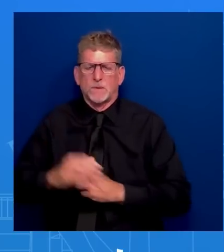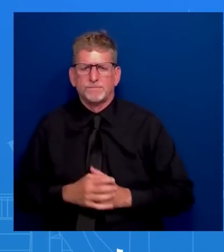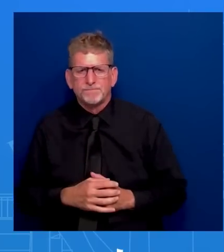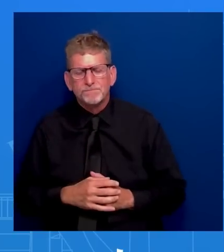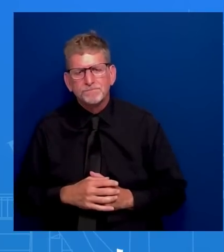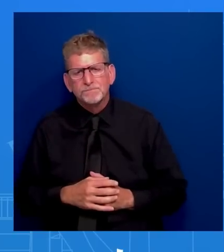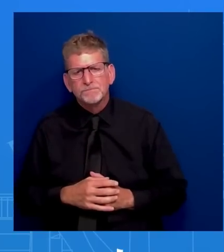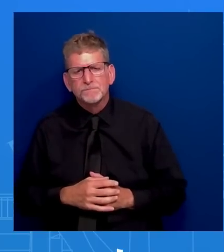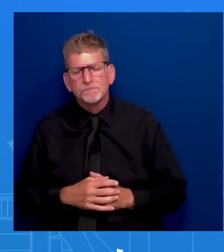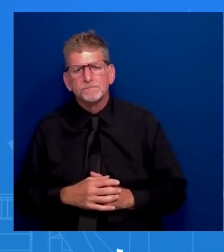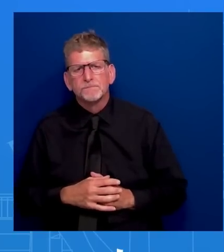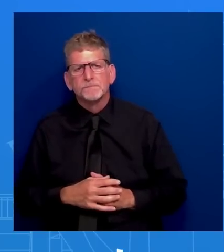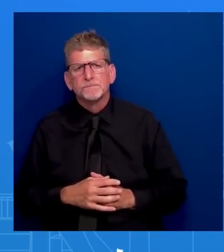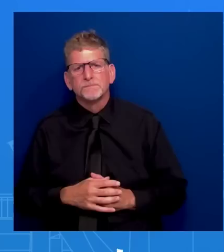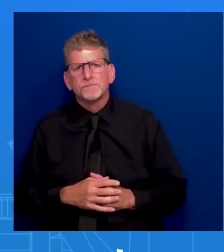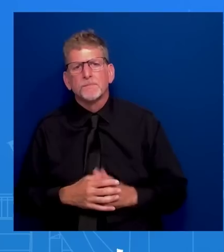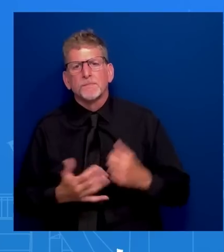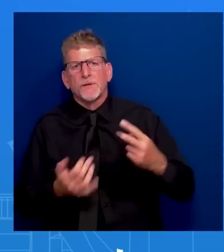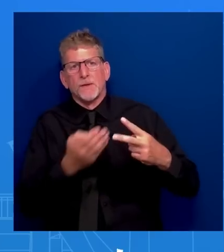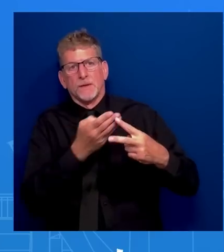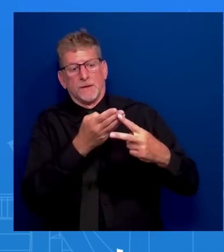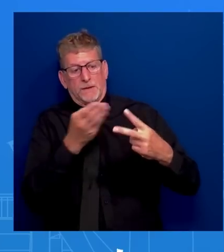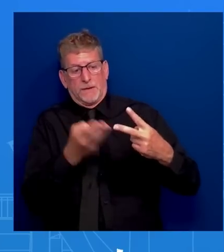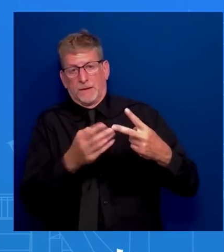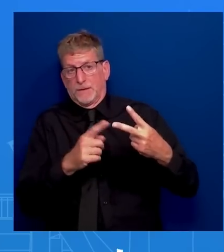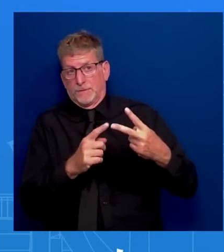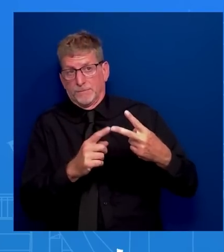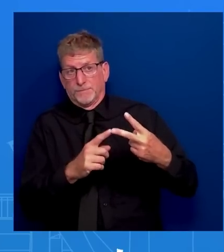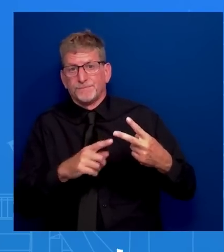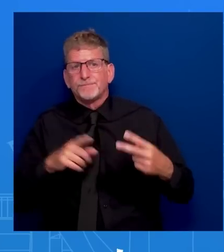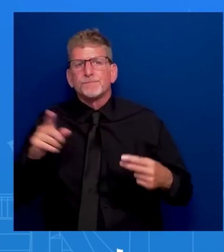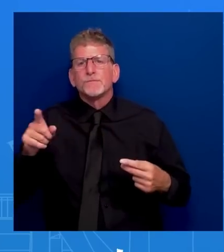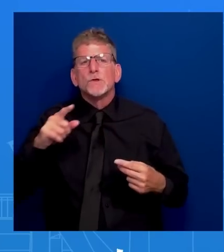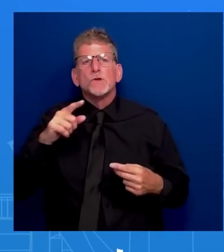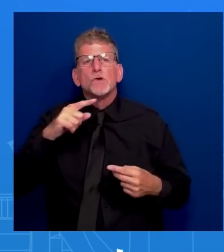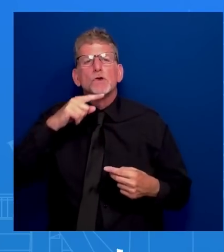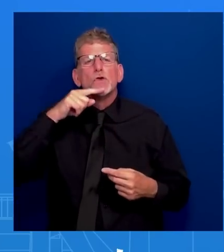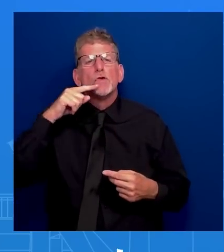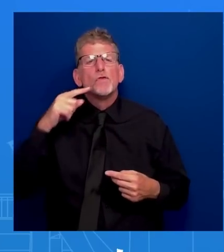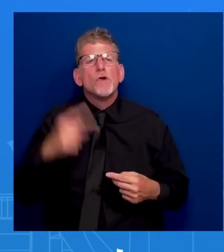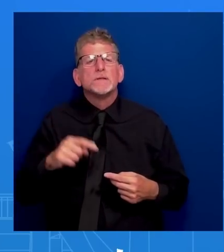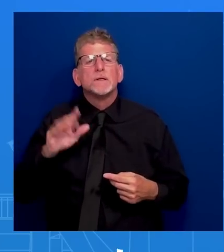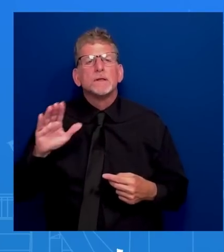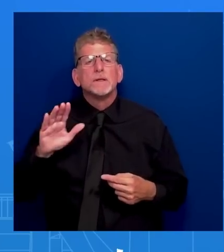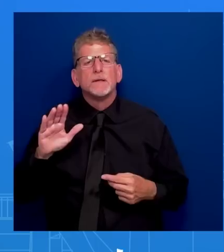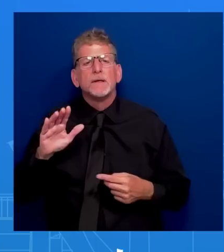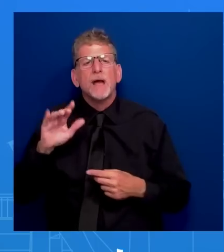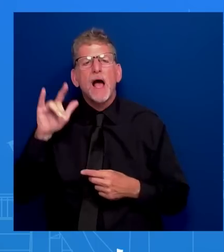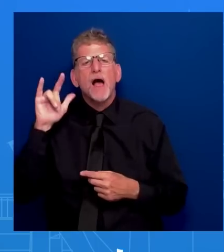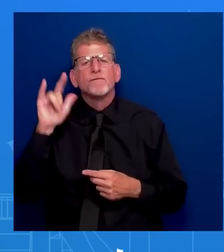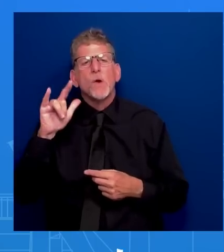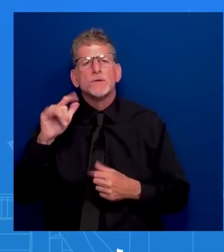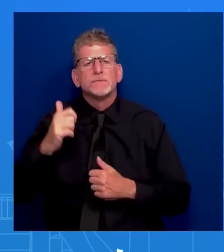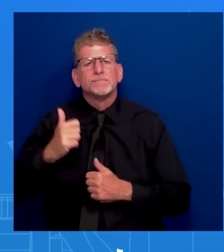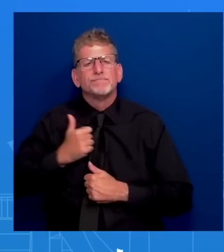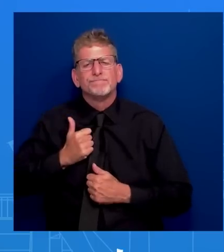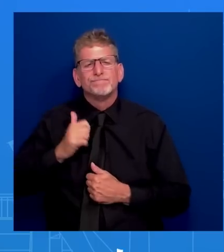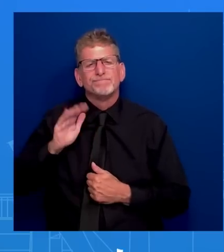It's not clear yet what happened. But I'm wondering if you consider Crimea a legitimate target for Ukraine